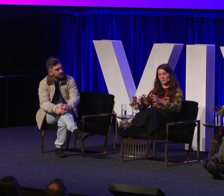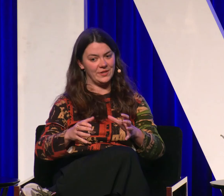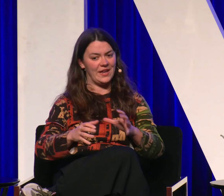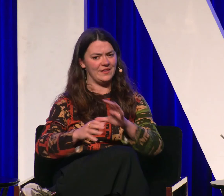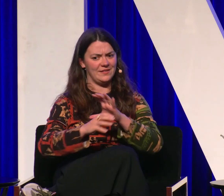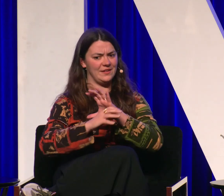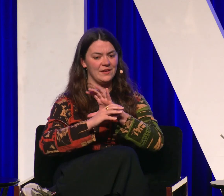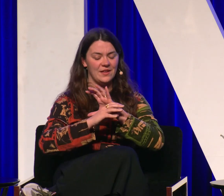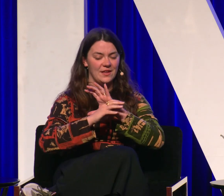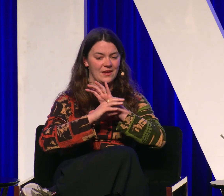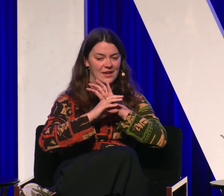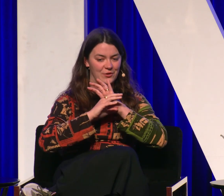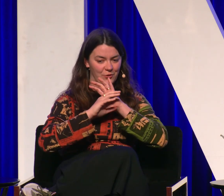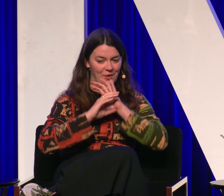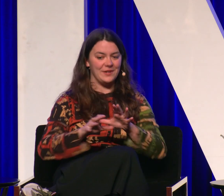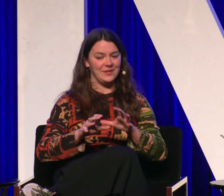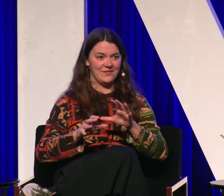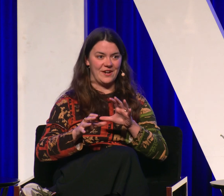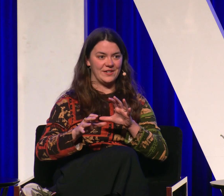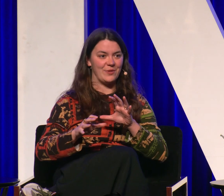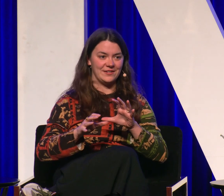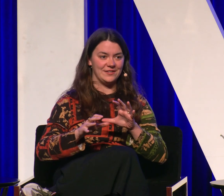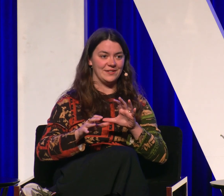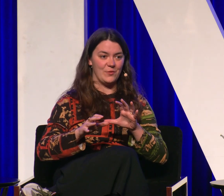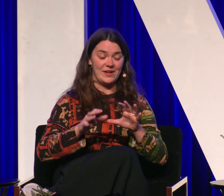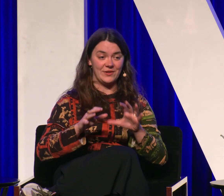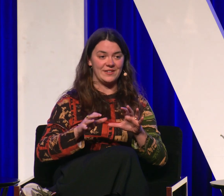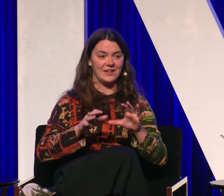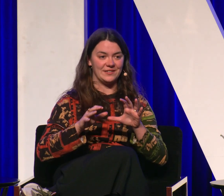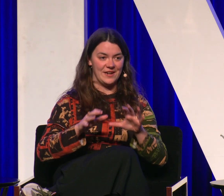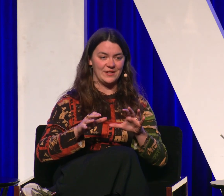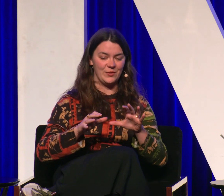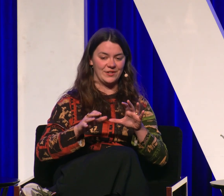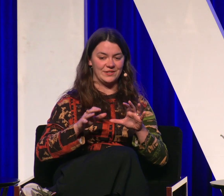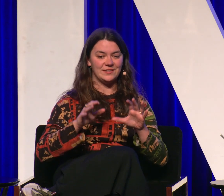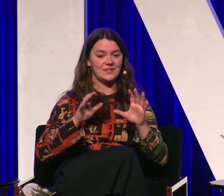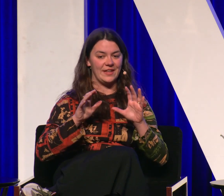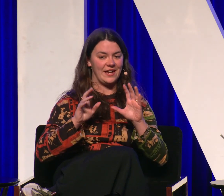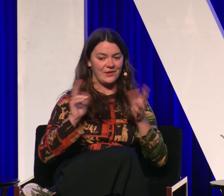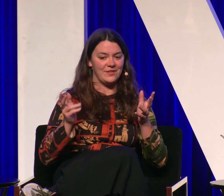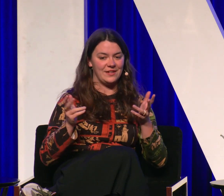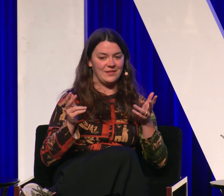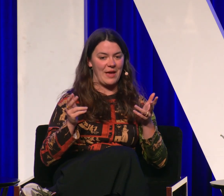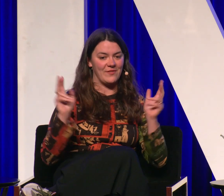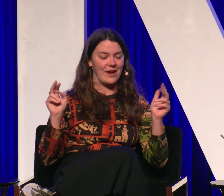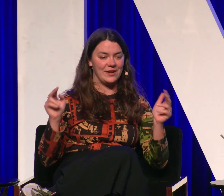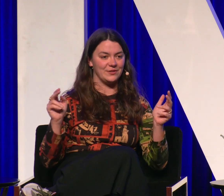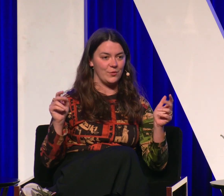which has incredibly nefarious practices in the way it treats artists and art workers, like I don't think having outrageous work